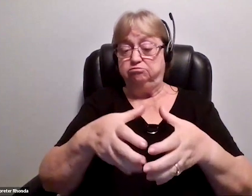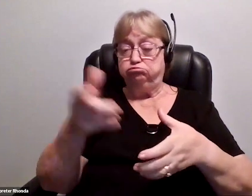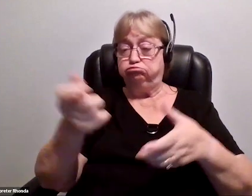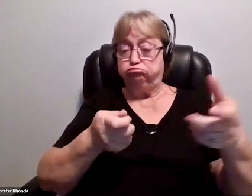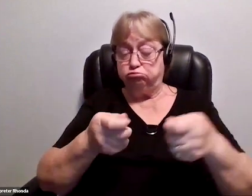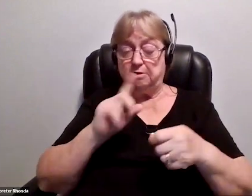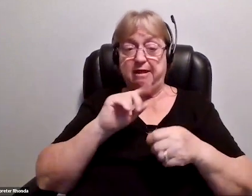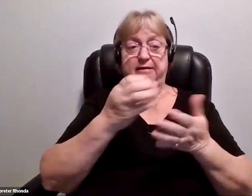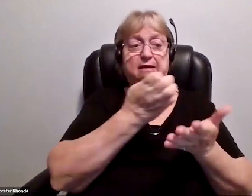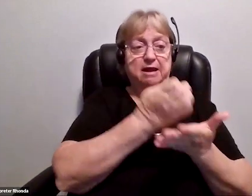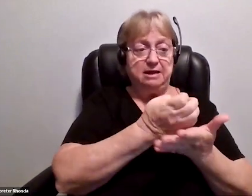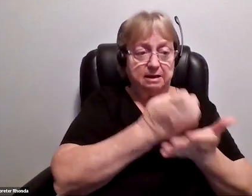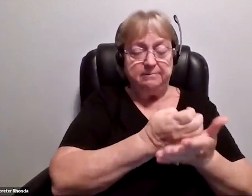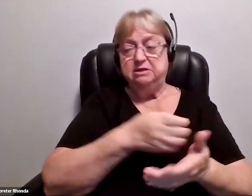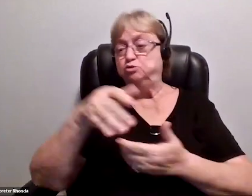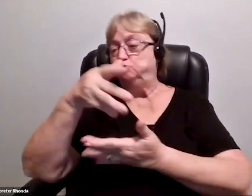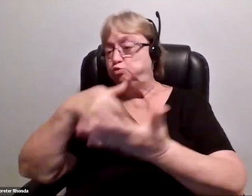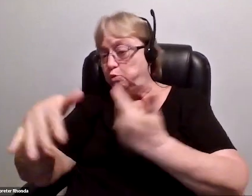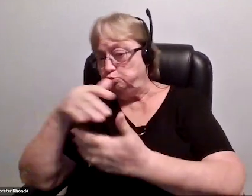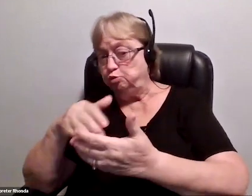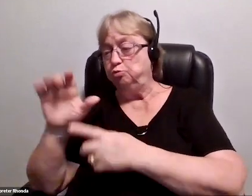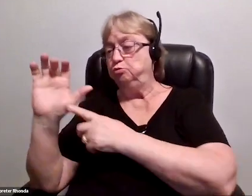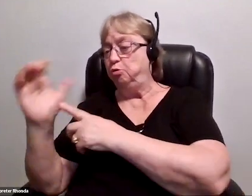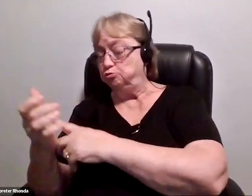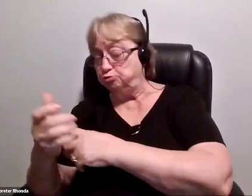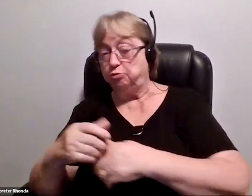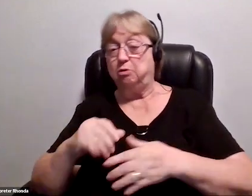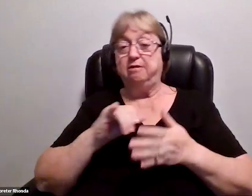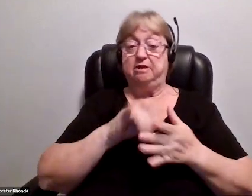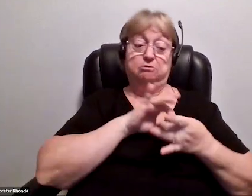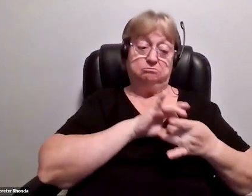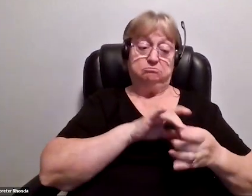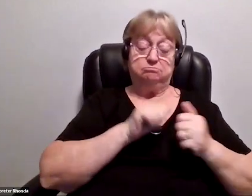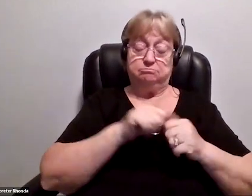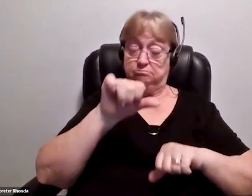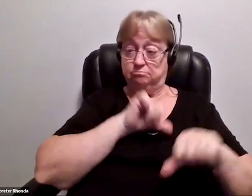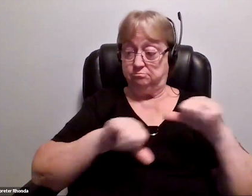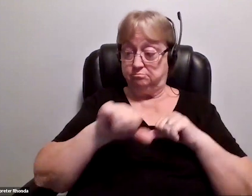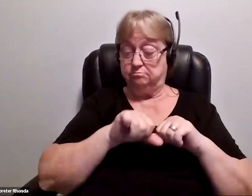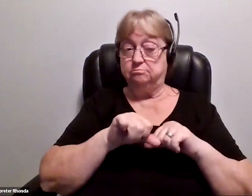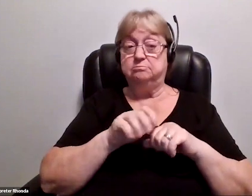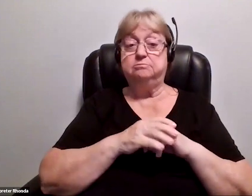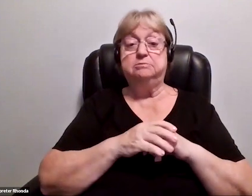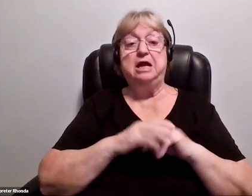and cultural that are specifically related to science. It can be thought of as a bag or a holdall,